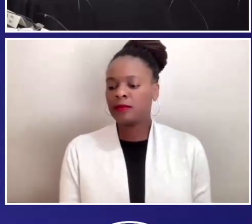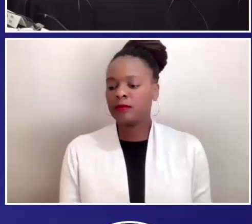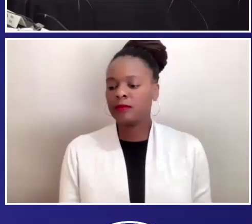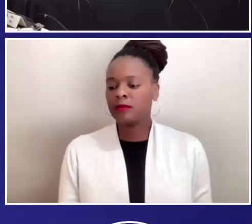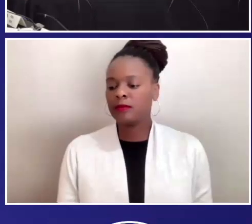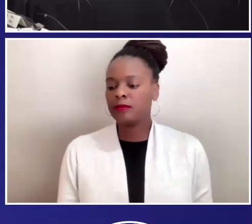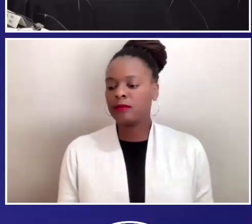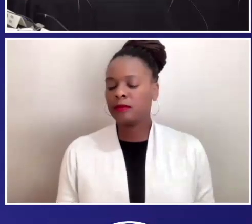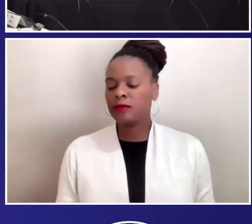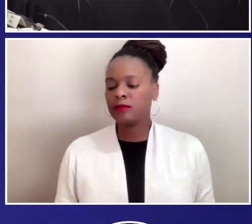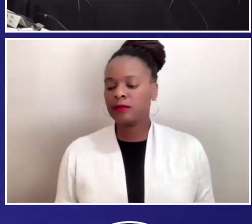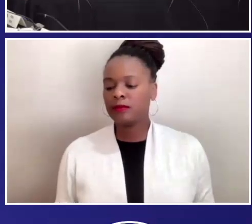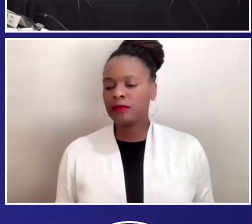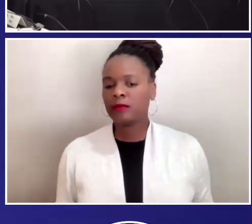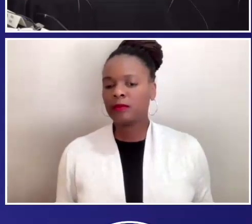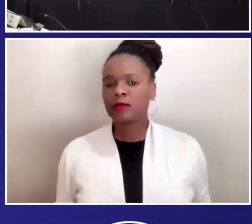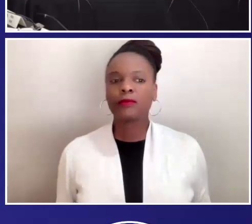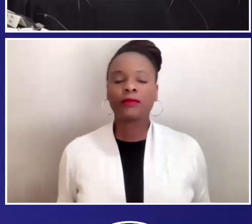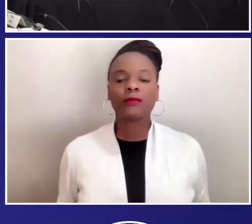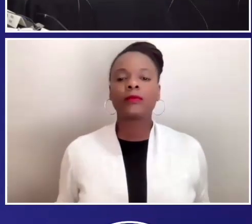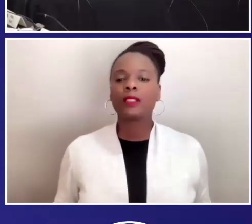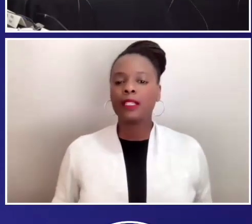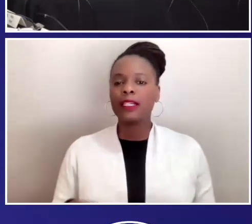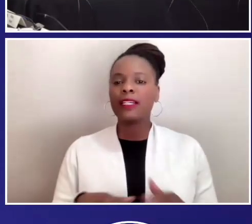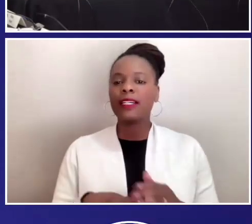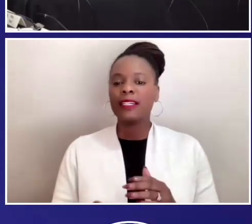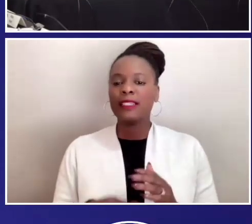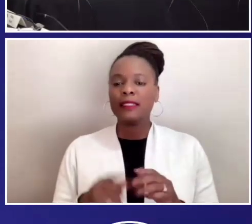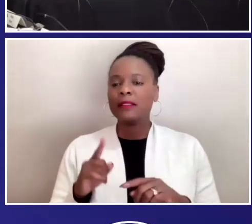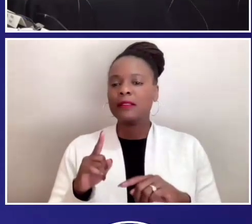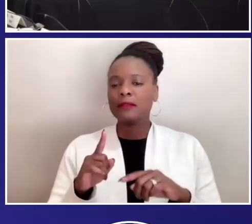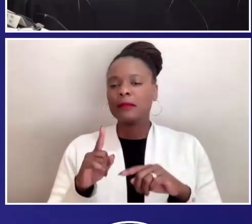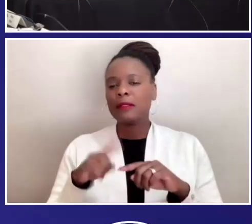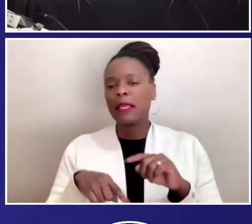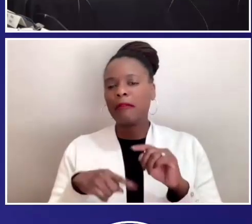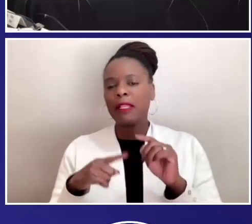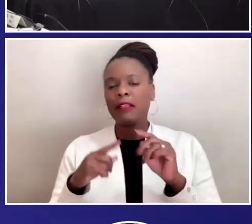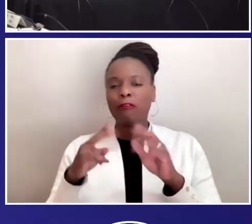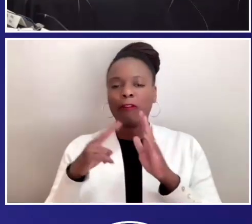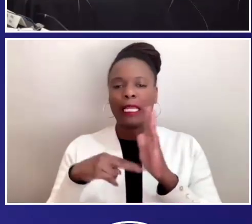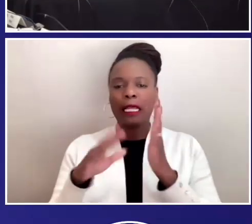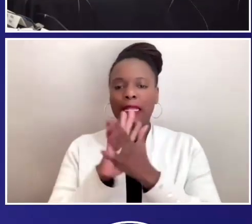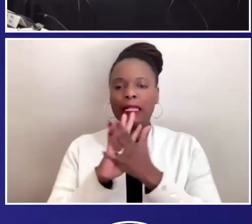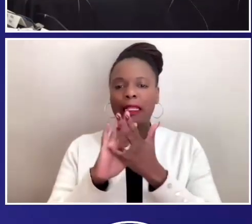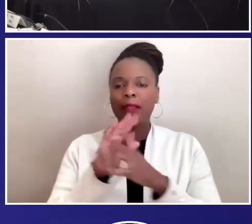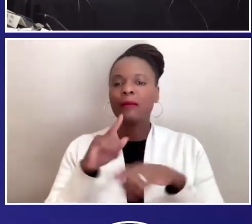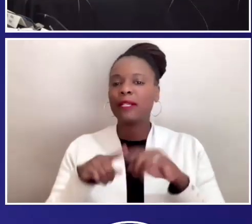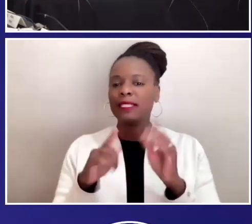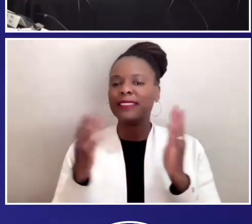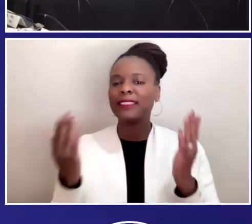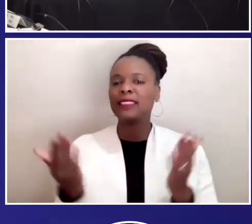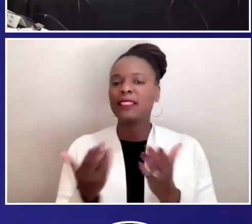Not that we'll be able to read it, but it is here. Okay. If the, if the borrower's monthly payment